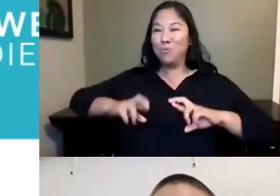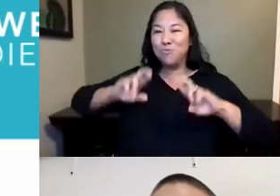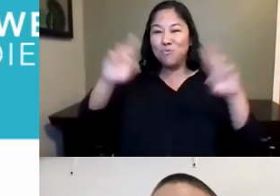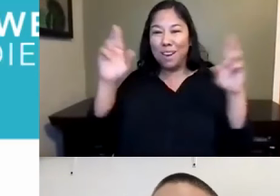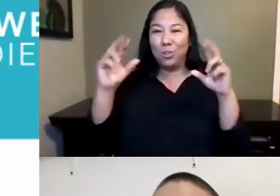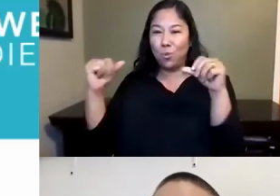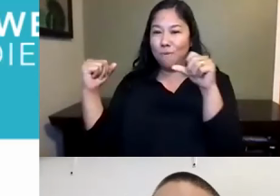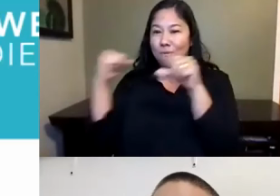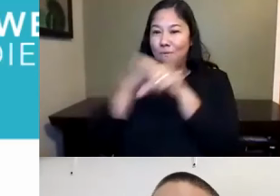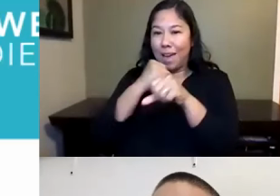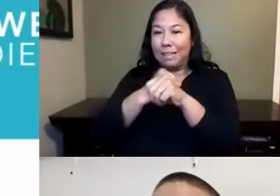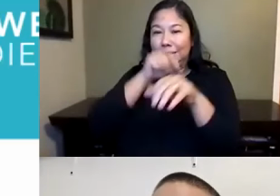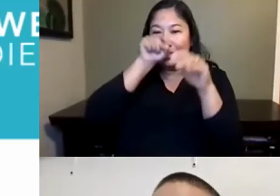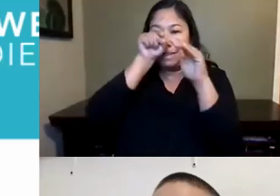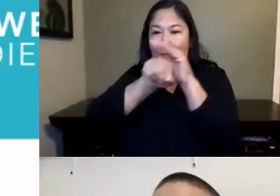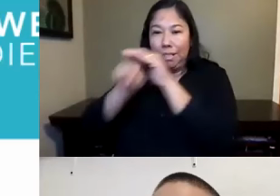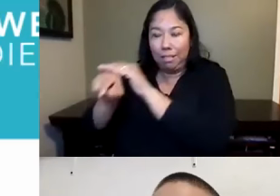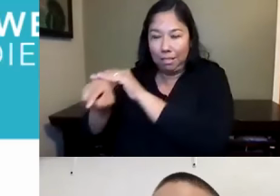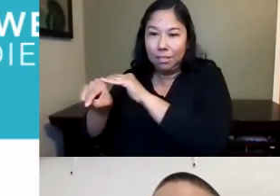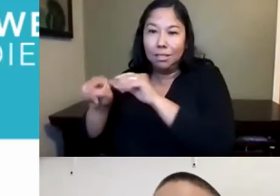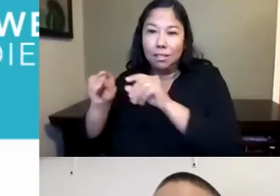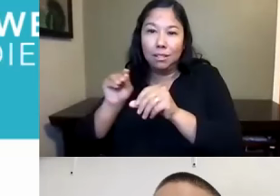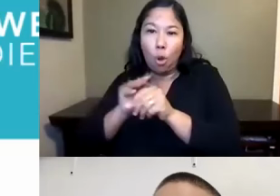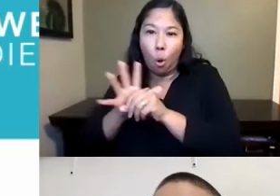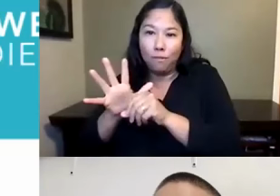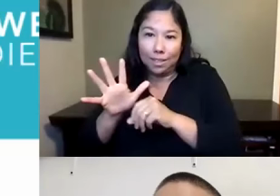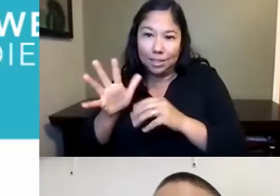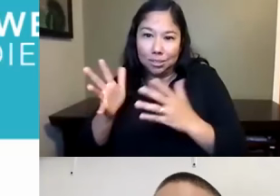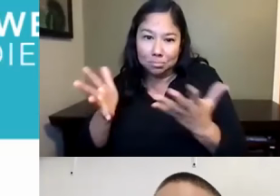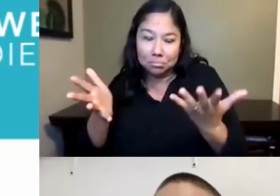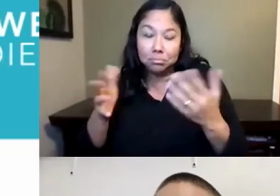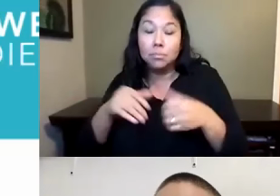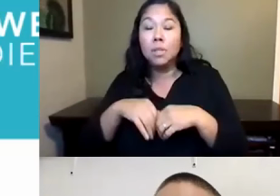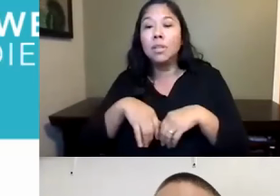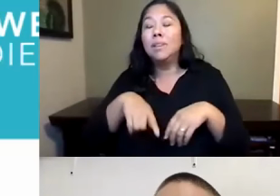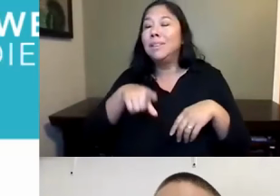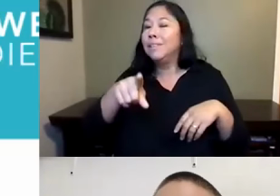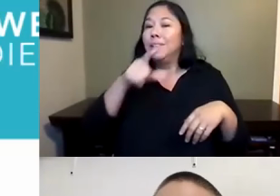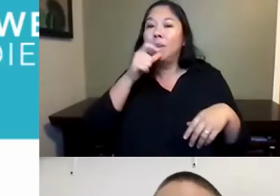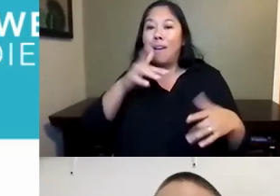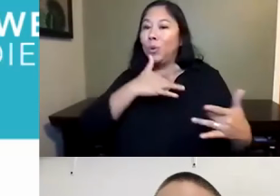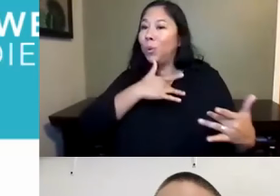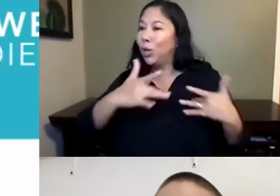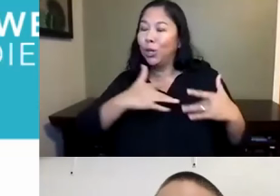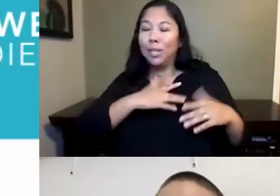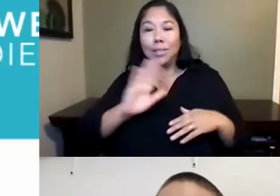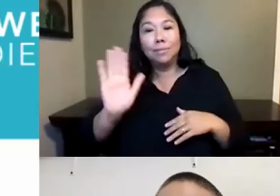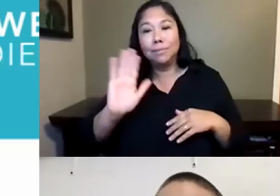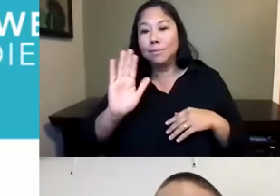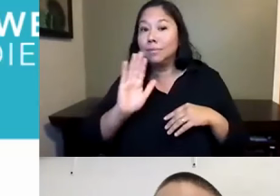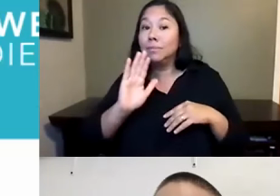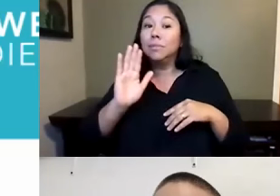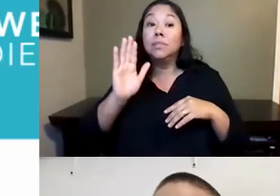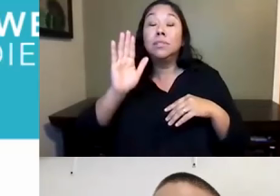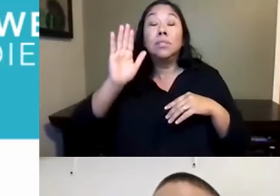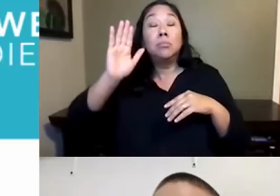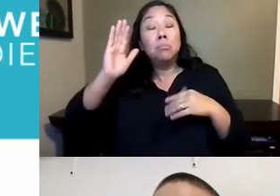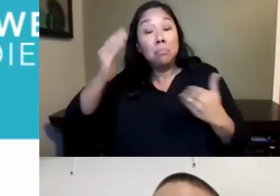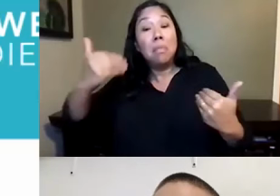So, it is not something to worry about. However, there have been rare cases where people get